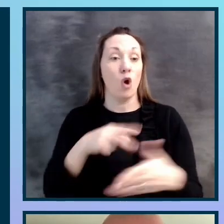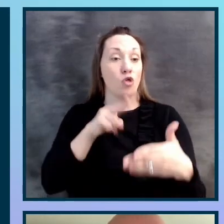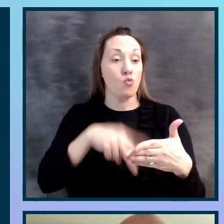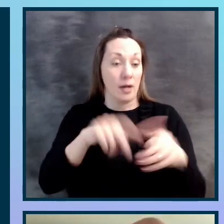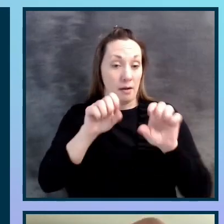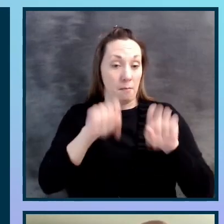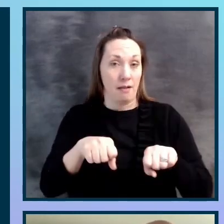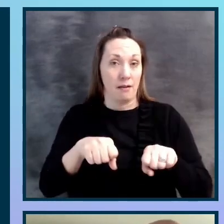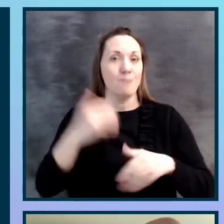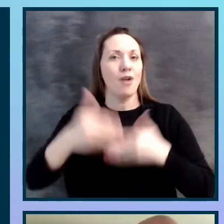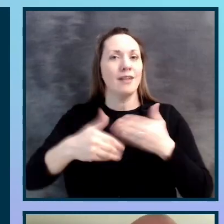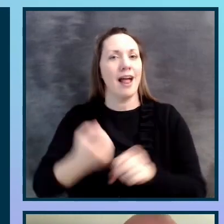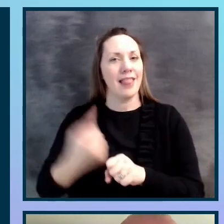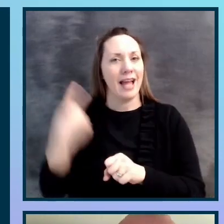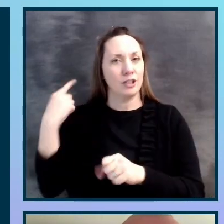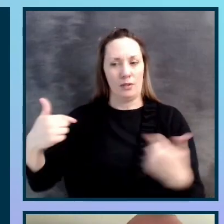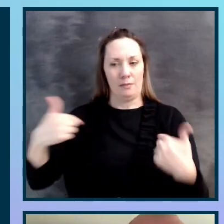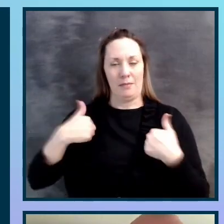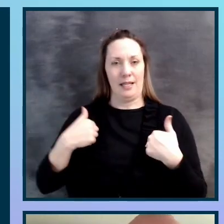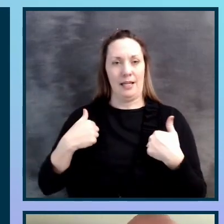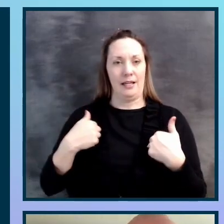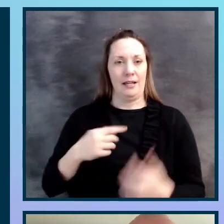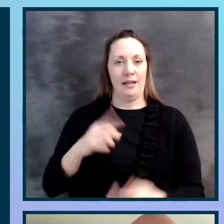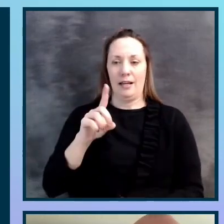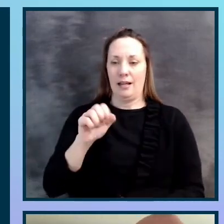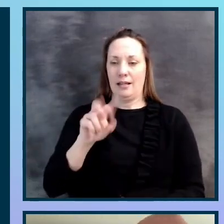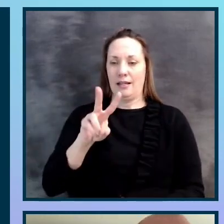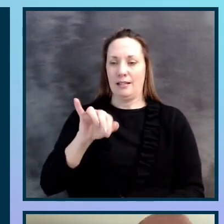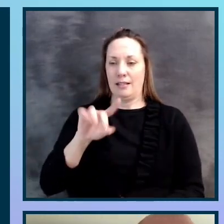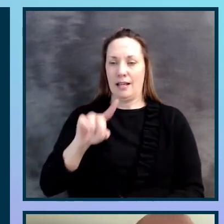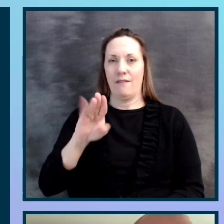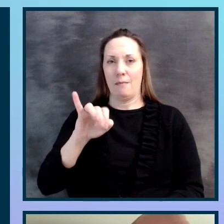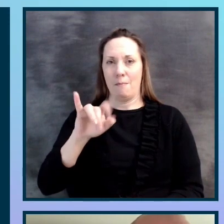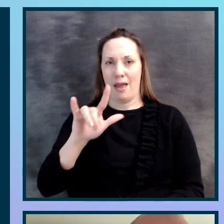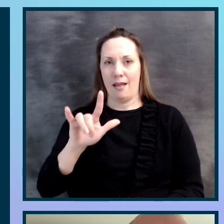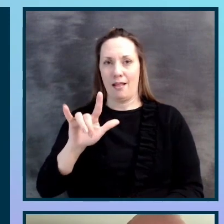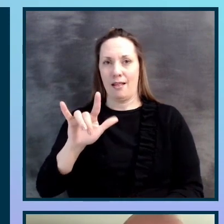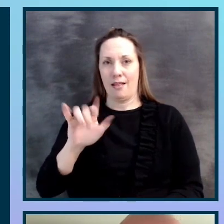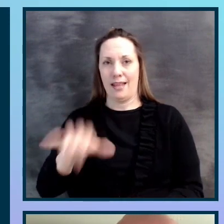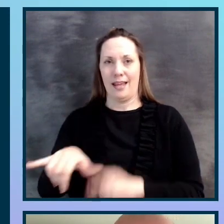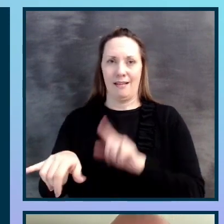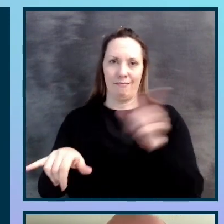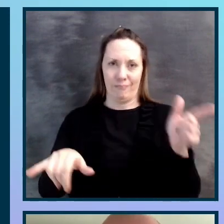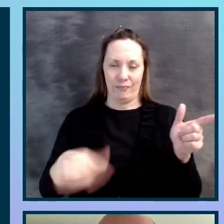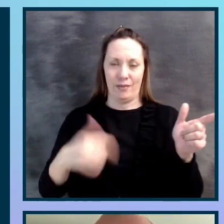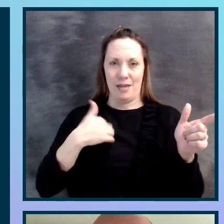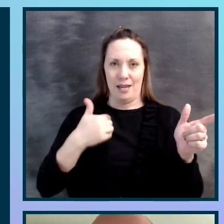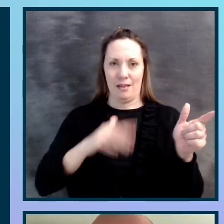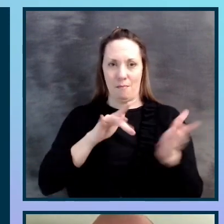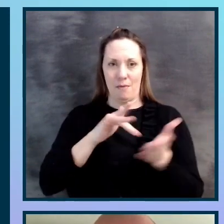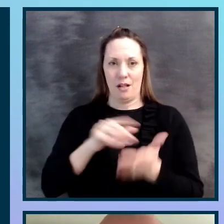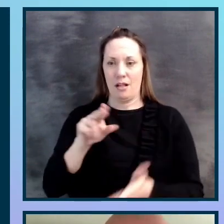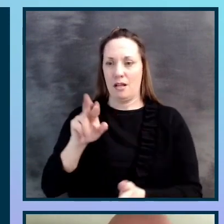was myself, David Bailey, who's on the left of this picture, myself in the middle, Bruno Mark is on the right.